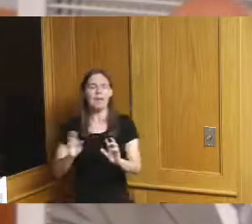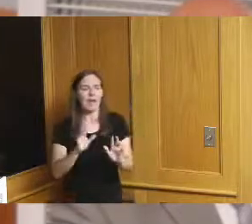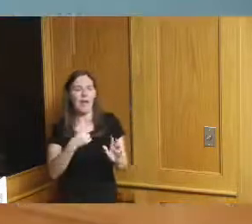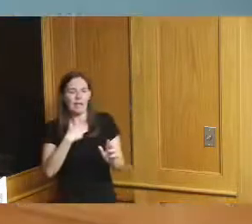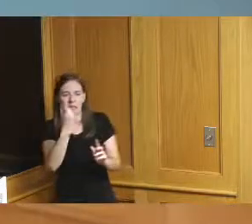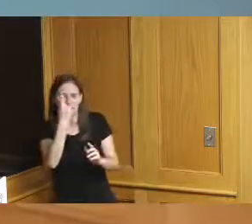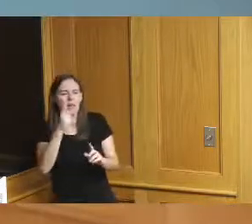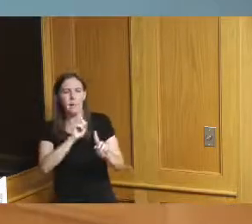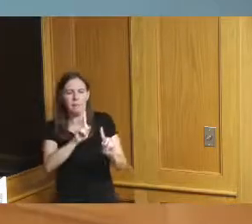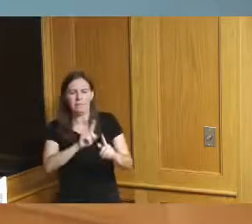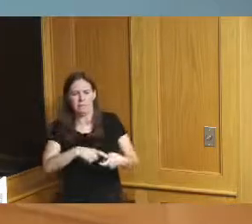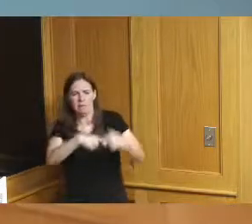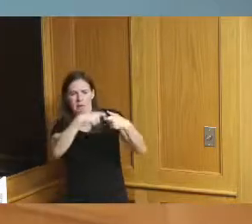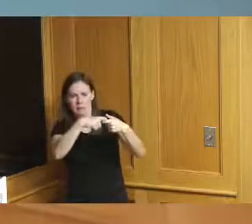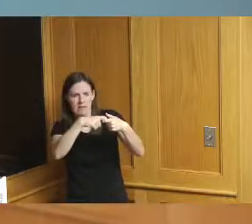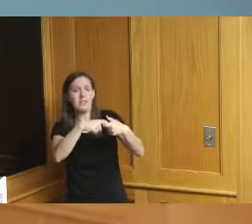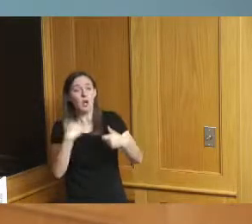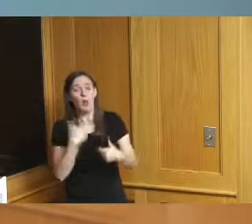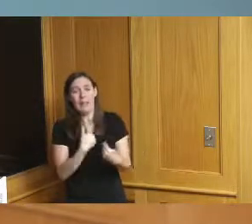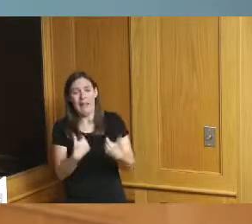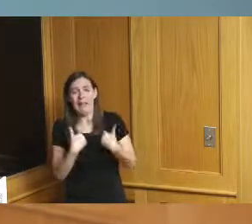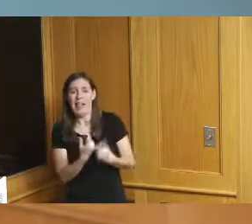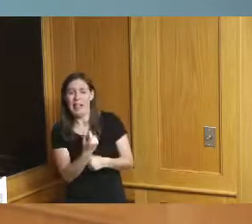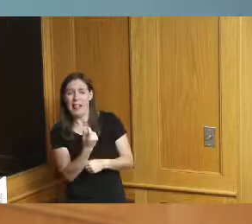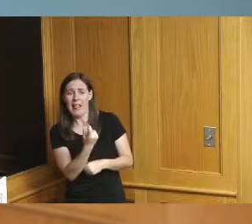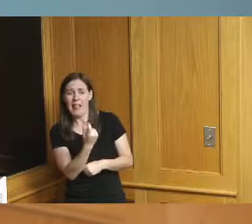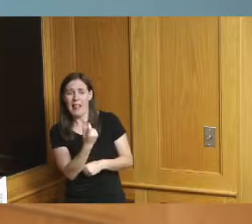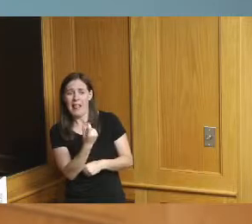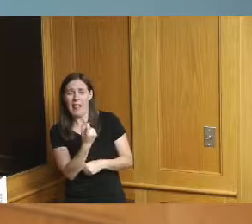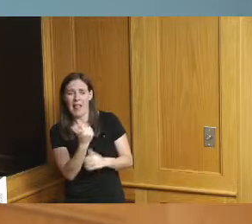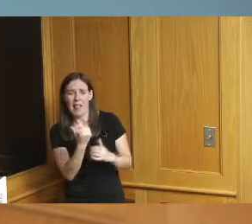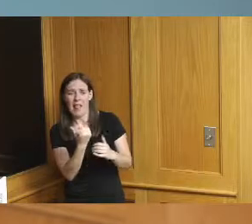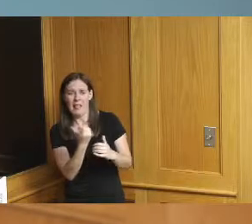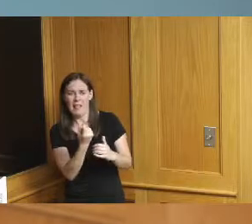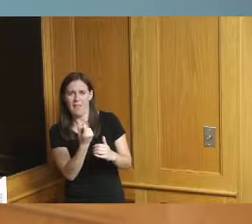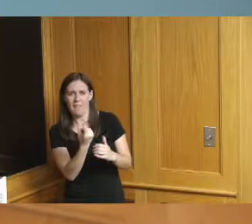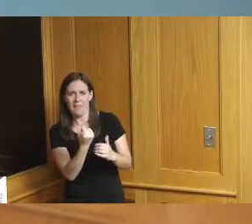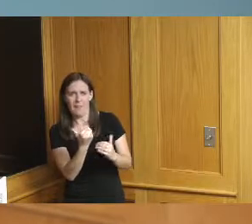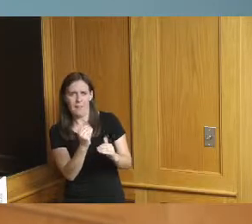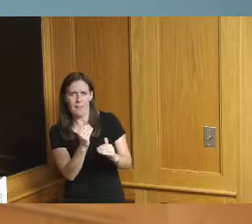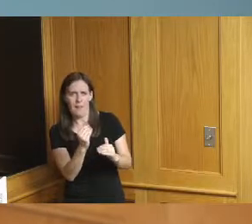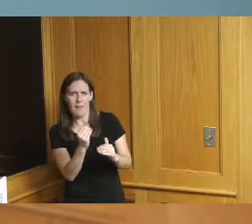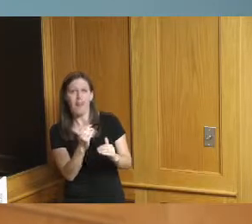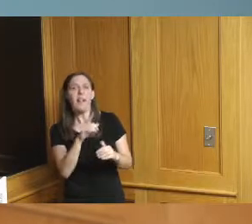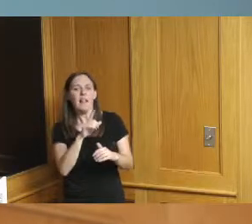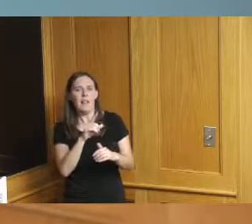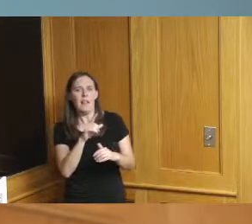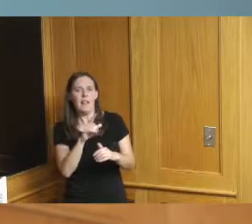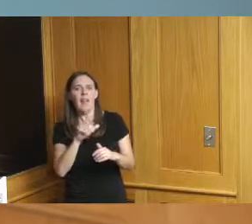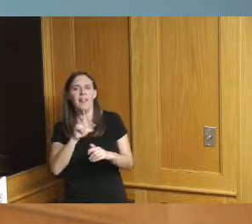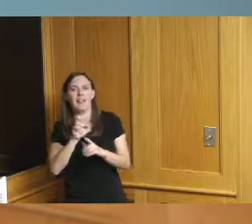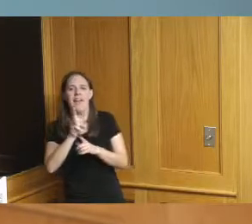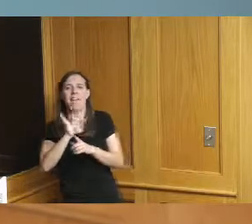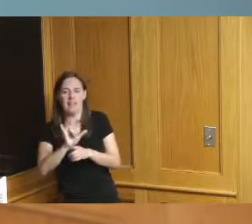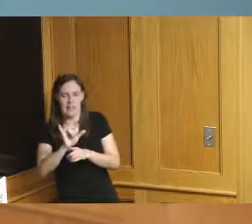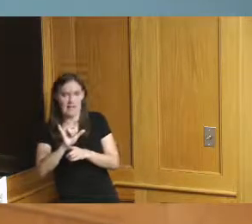point we had a levy that changed the dynamics of sorta you're correct which made not the city have